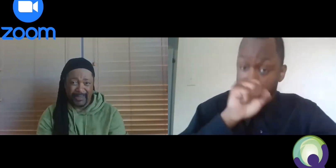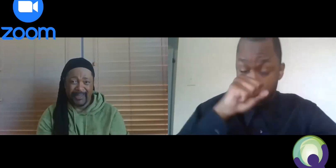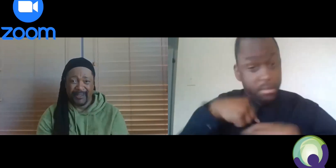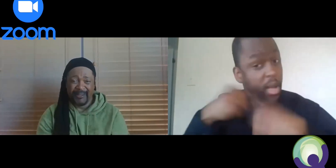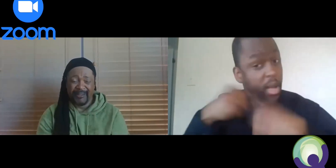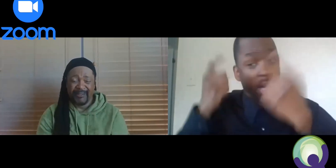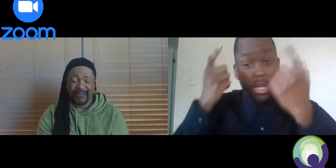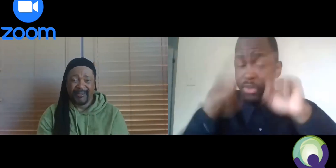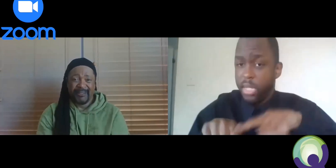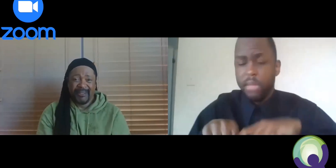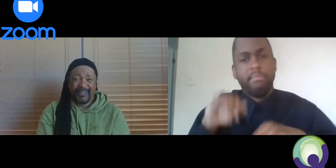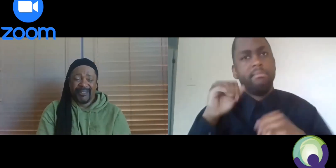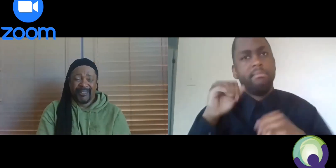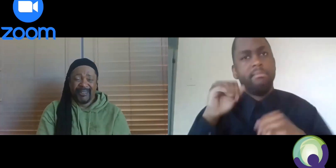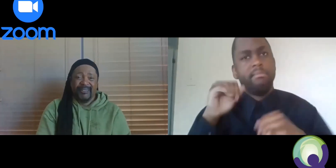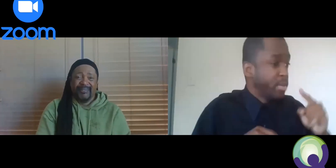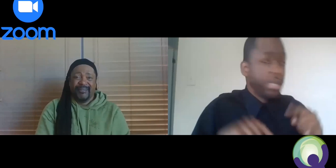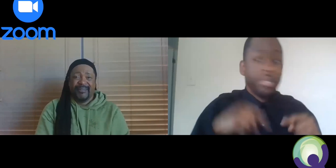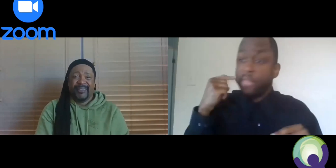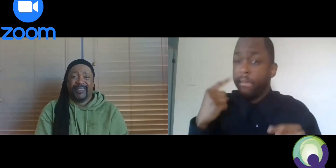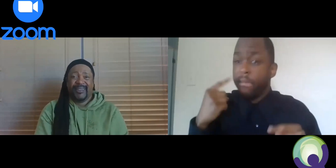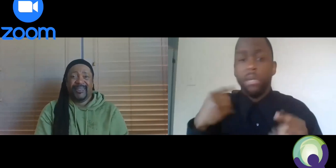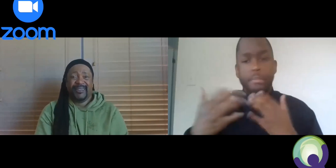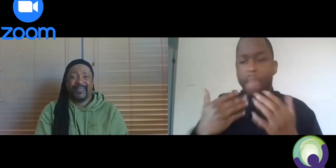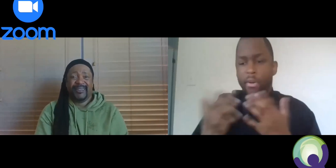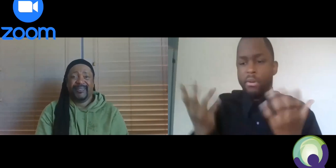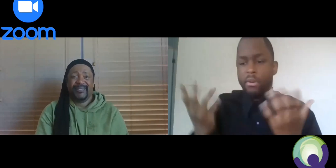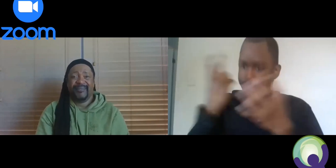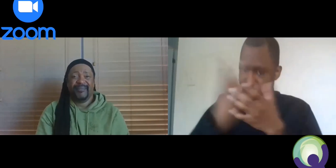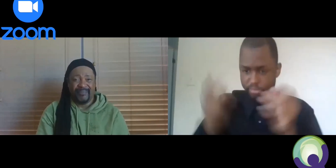Jonathan: Yes I agree. And it doesn’t matter if they are hearing or deaf,